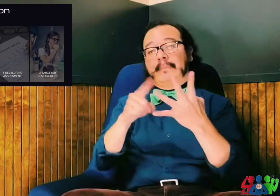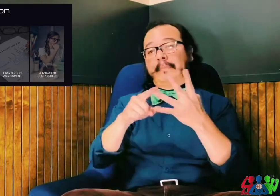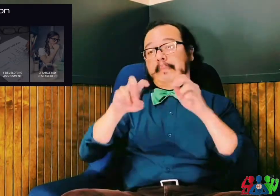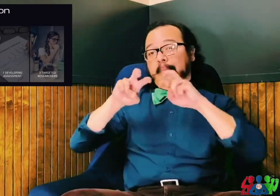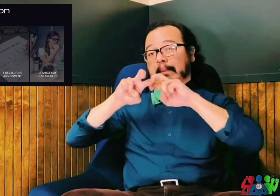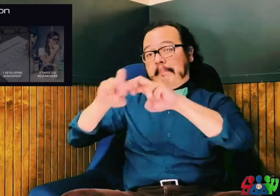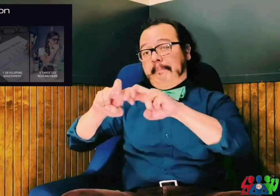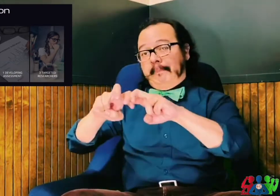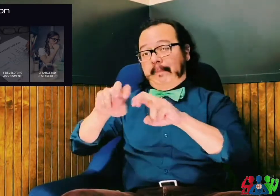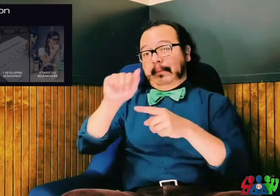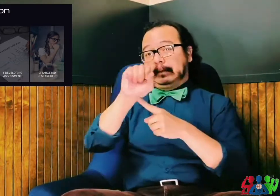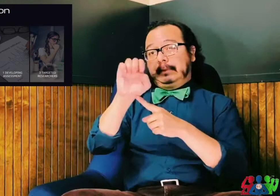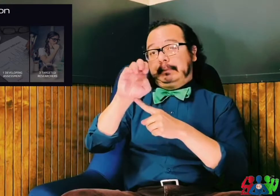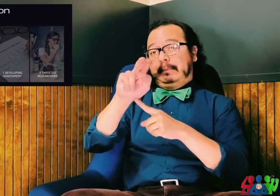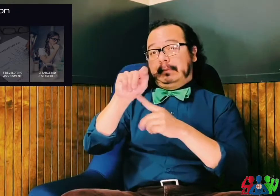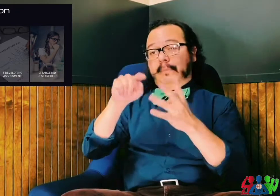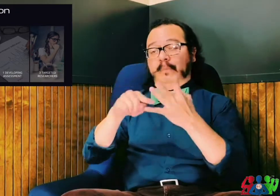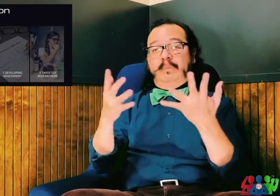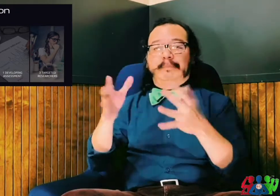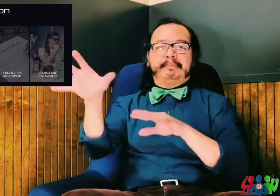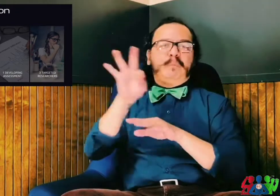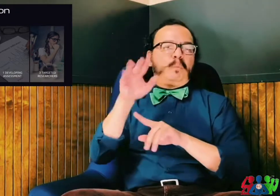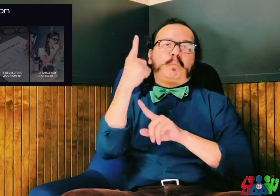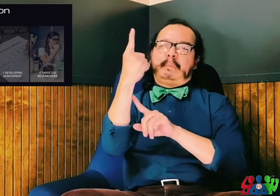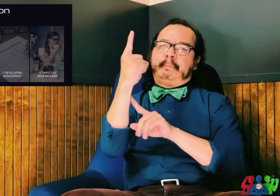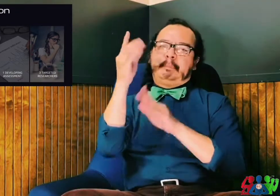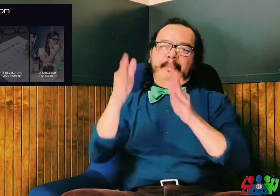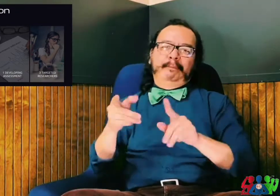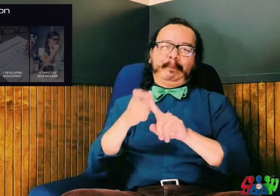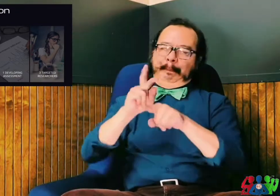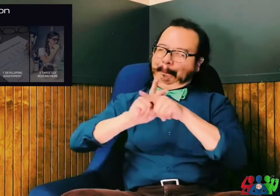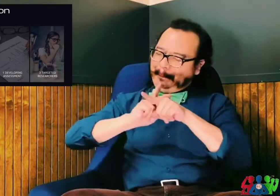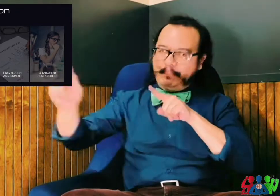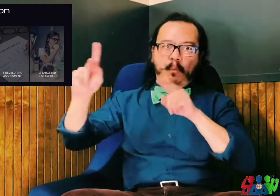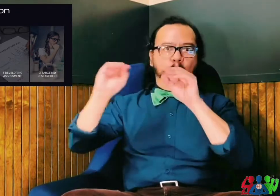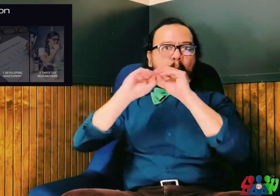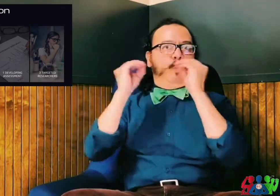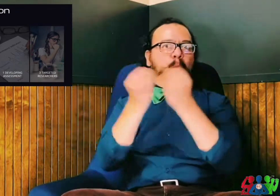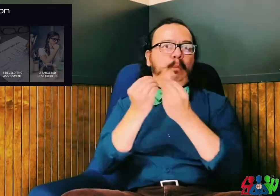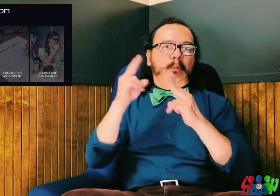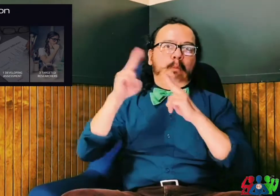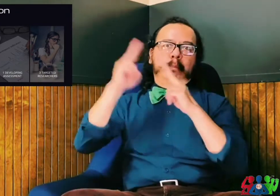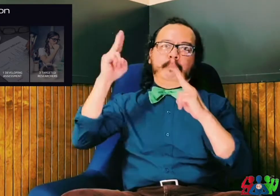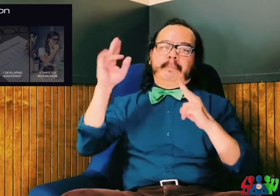Assessment: One of organizations with expertise in assessment research and development,